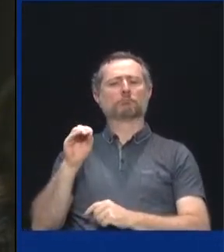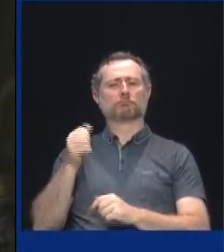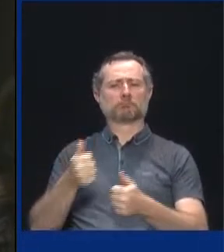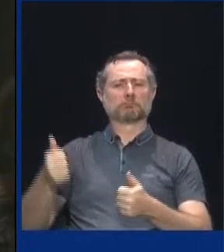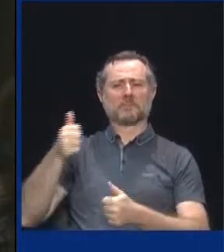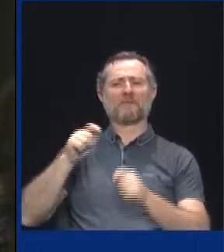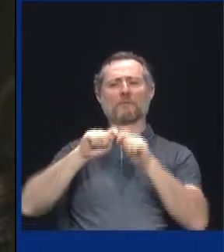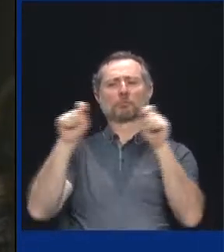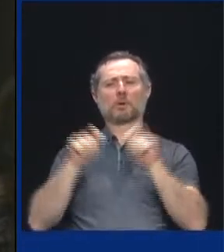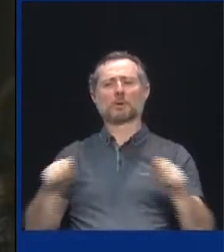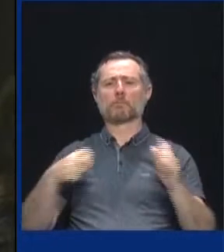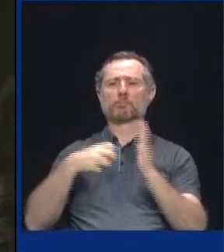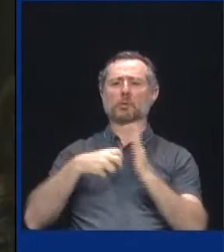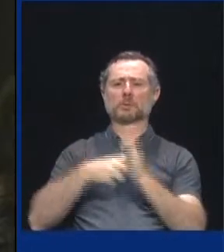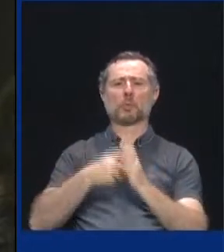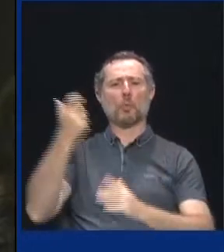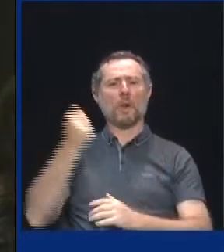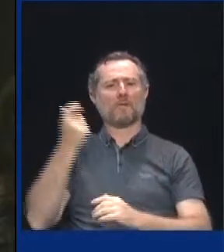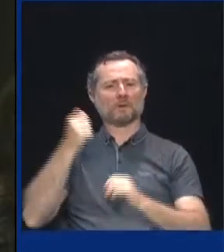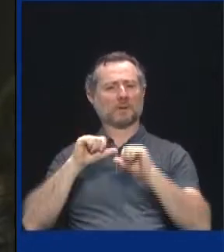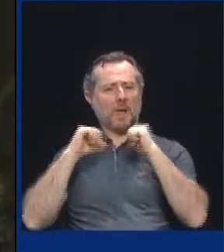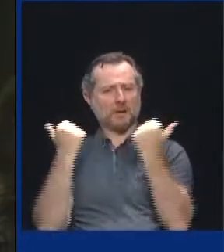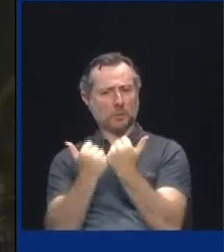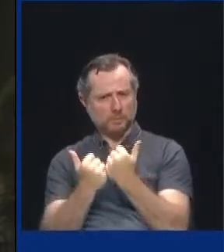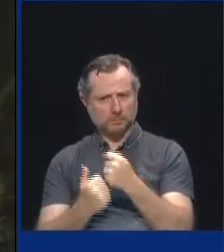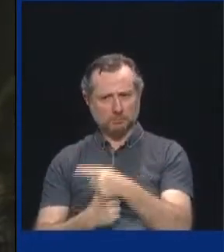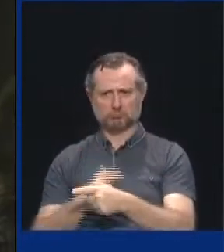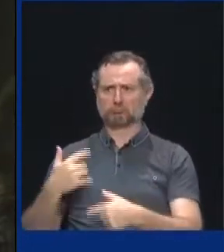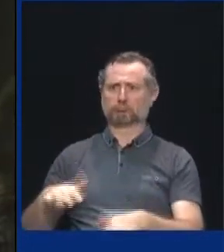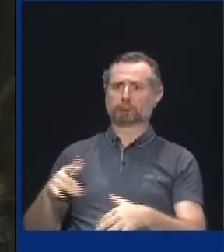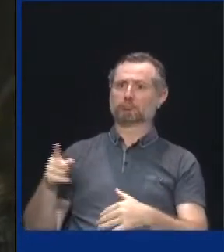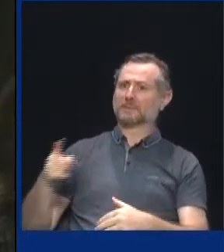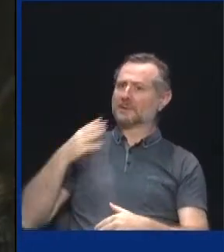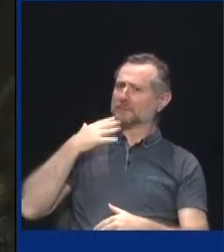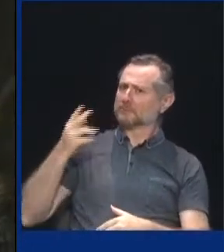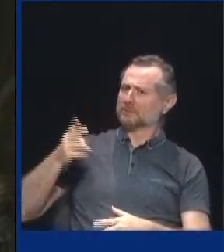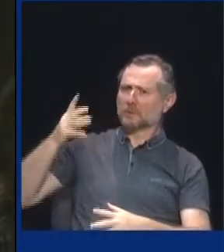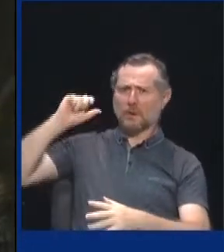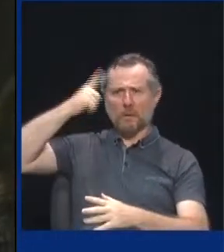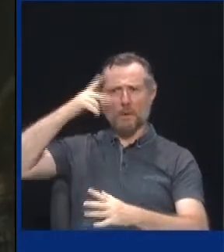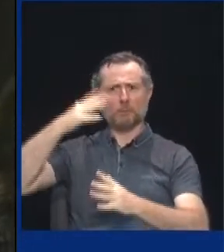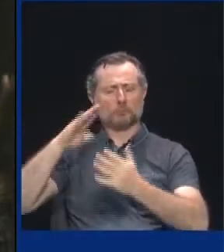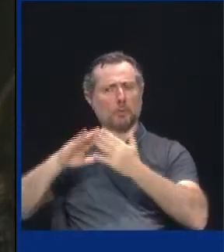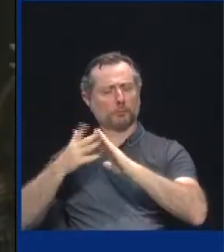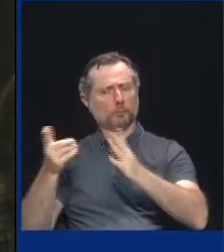TO MY LEFT, JENNIFER JONES AUSTIN WHO NEEDS NO INTRODUCTION